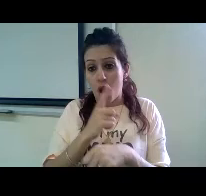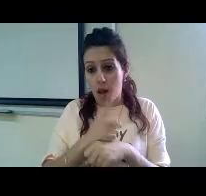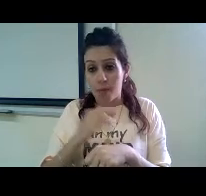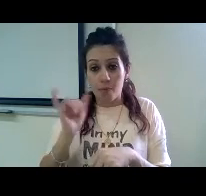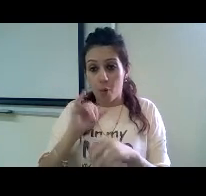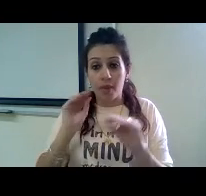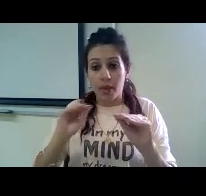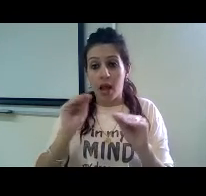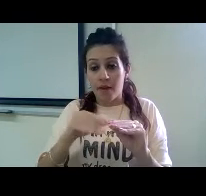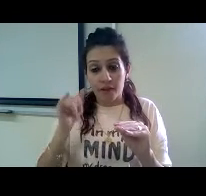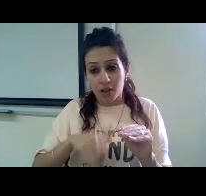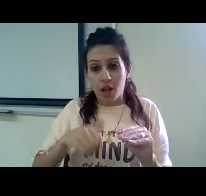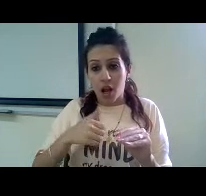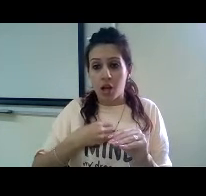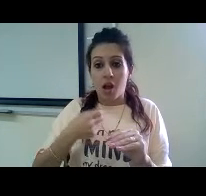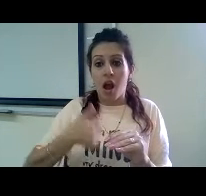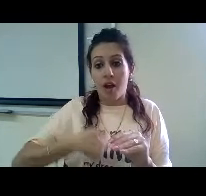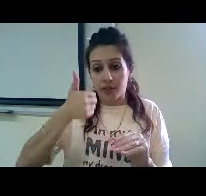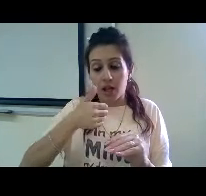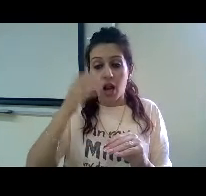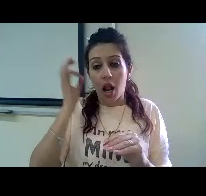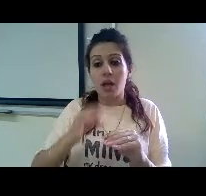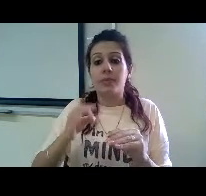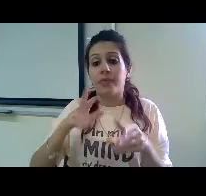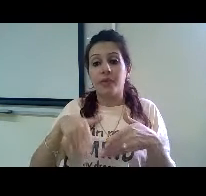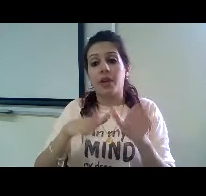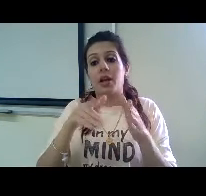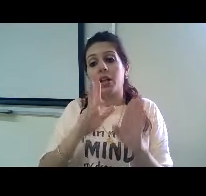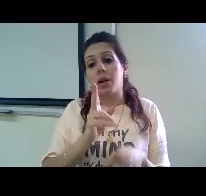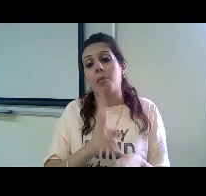multiple aspects of inclusive teaching for all learners,